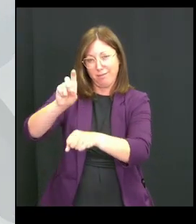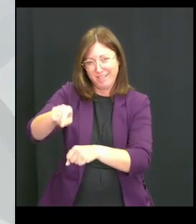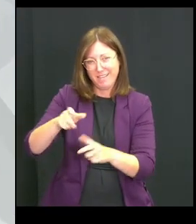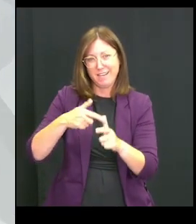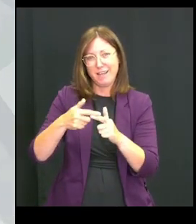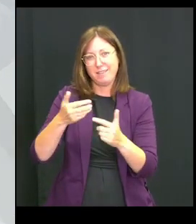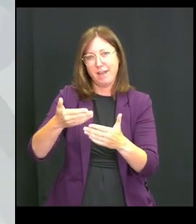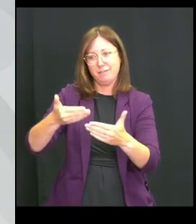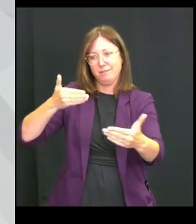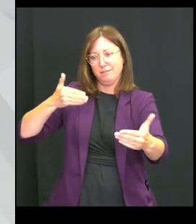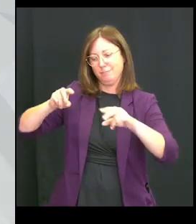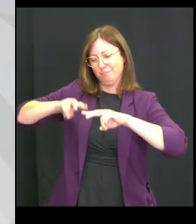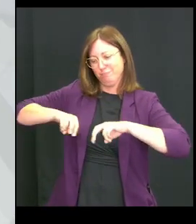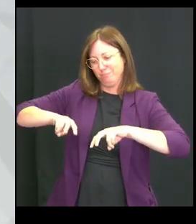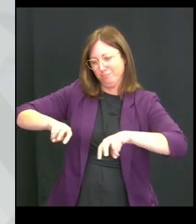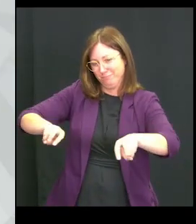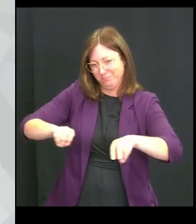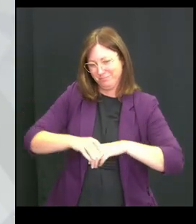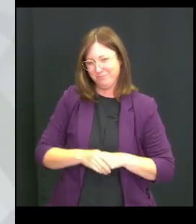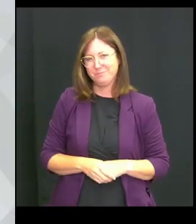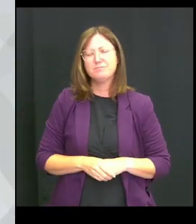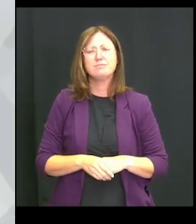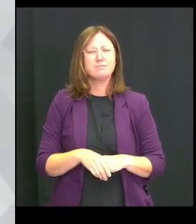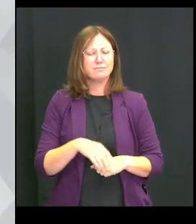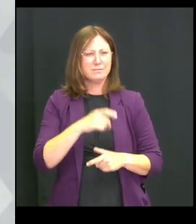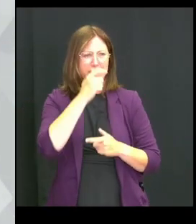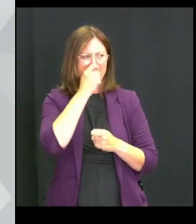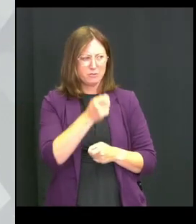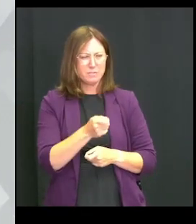[Affirmative] It's definitely interesting though I think you mentioned that